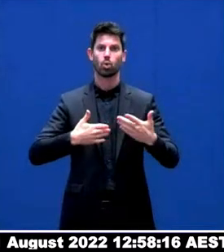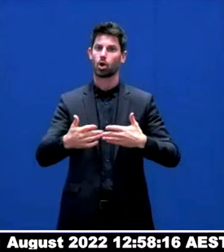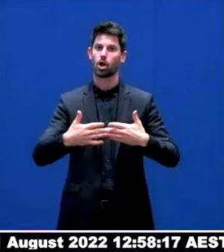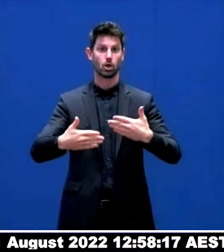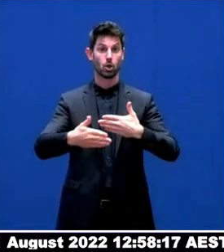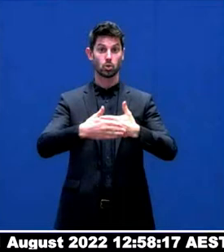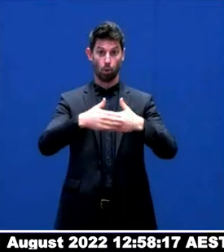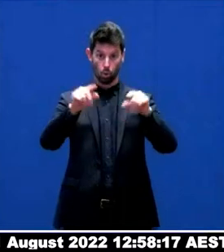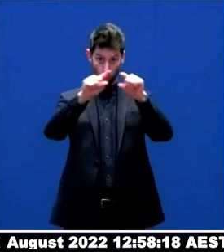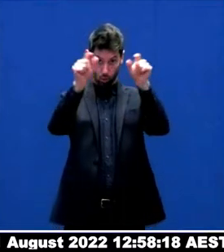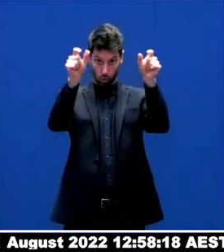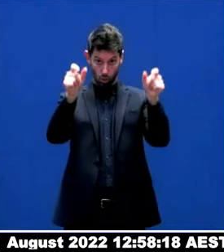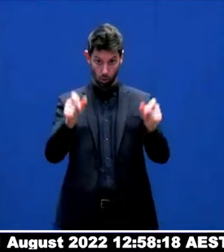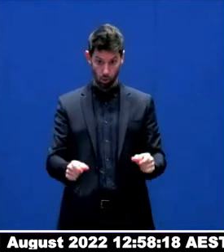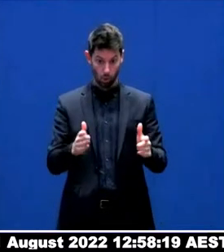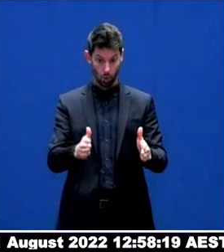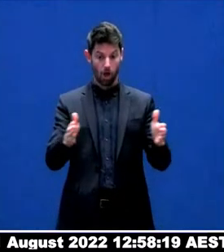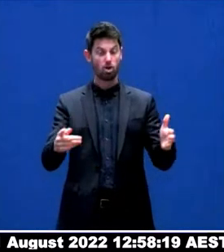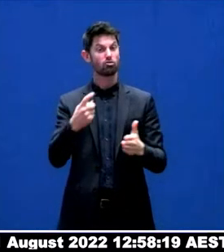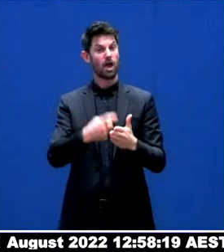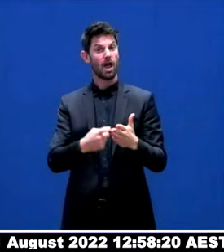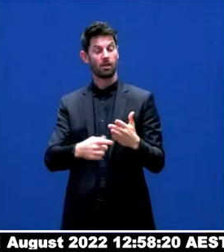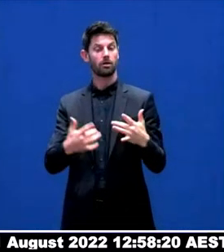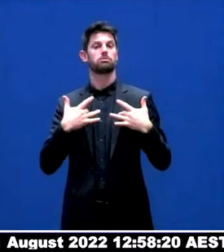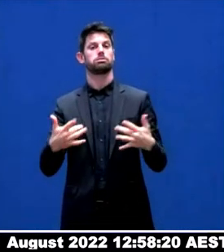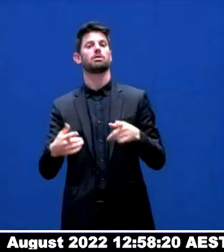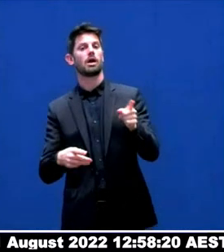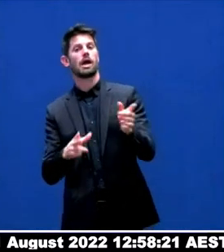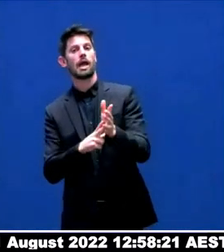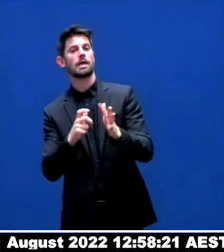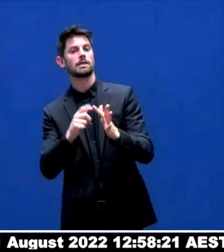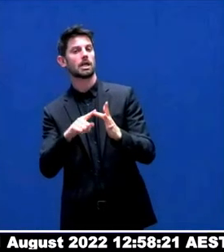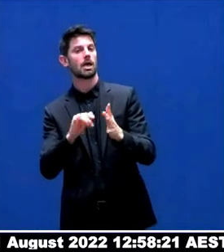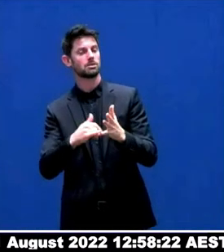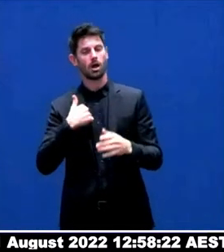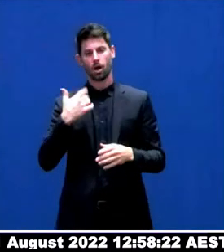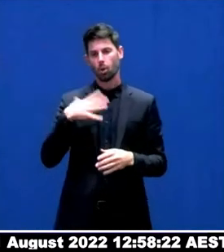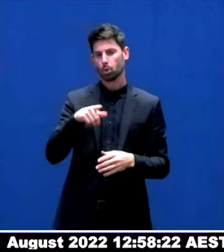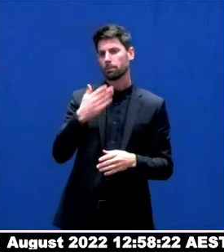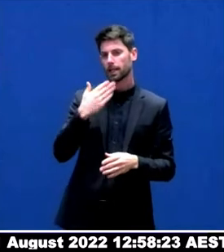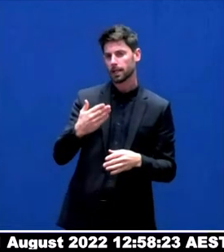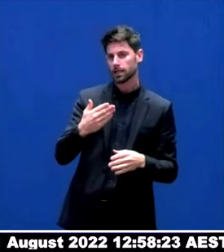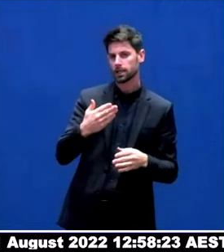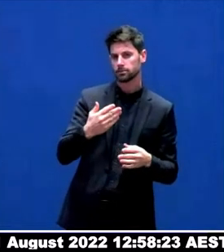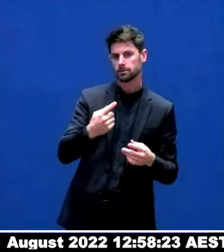distinct from putting it to the NDIS. But you might like to take that on notice and let us know what the practicalities are.